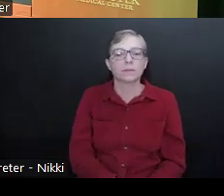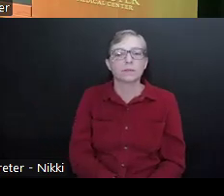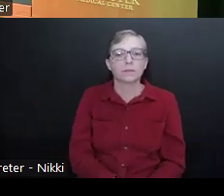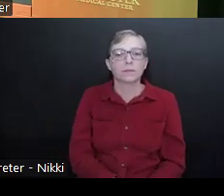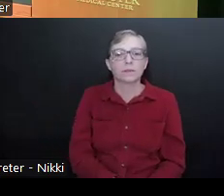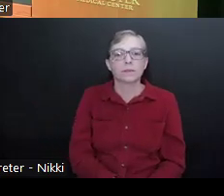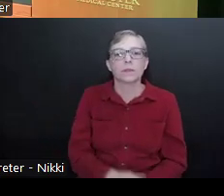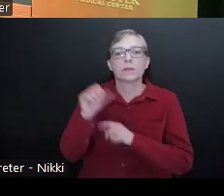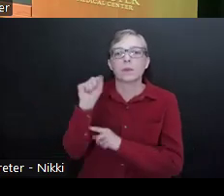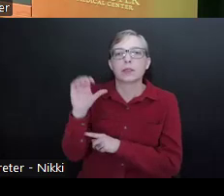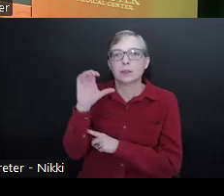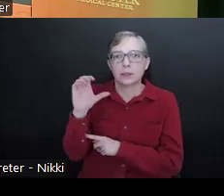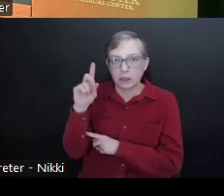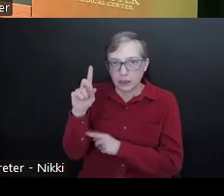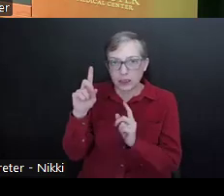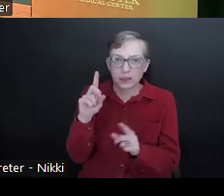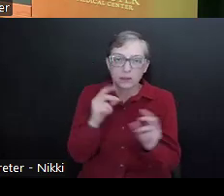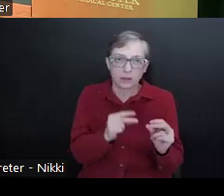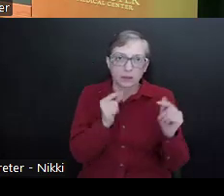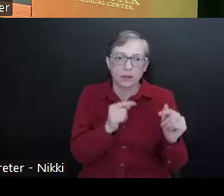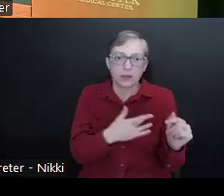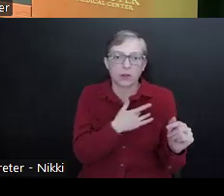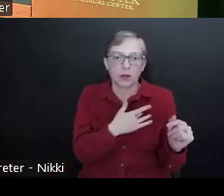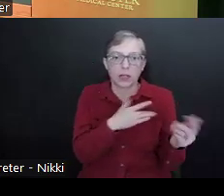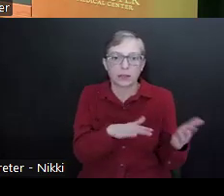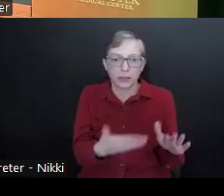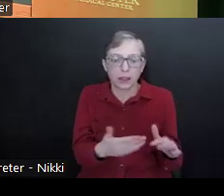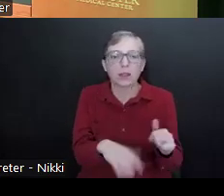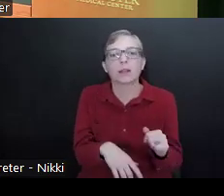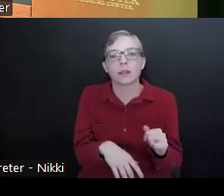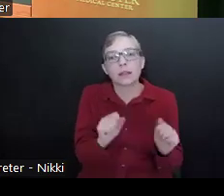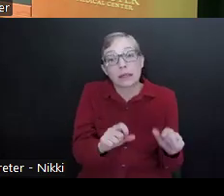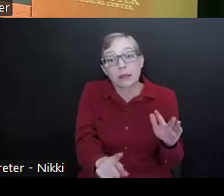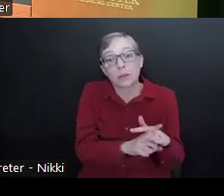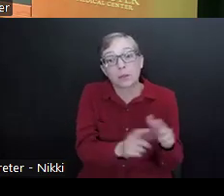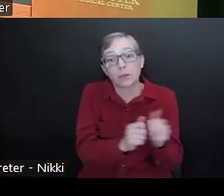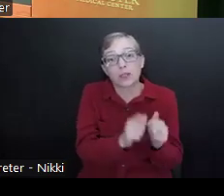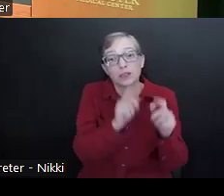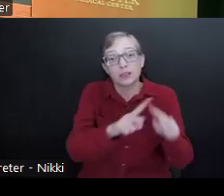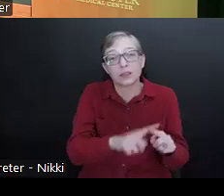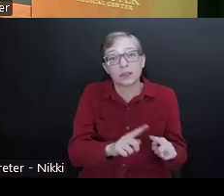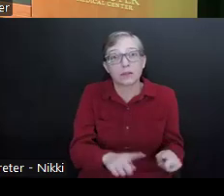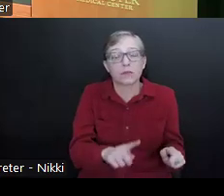um I would say that you know I think that in terms of anti-depressants and sudden cardiac